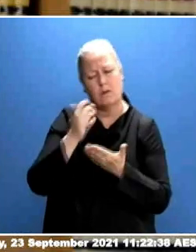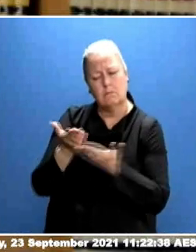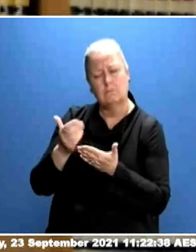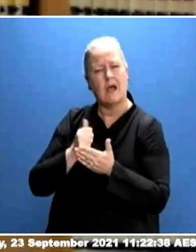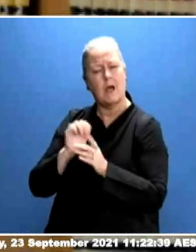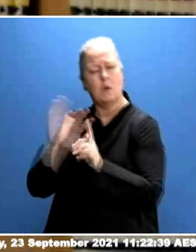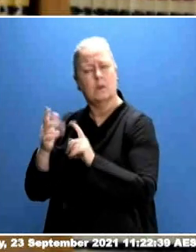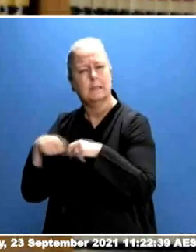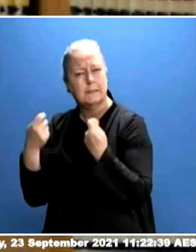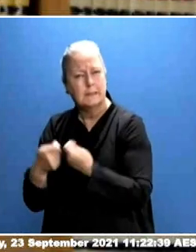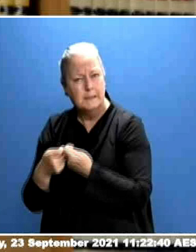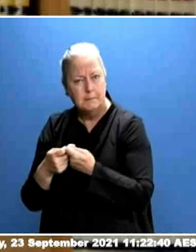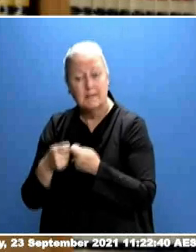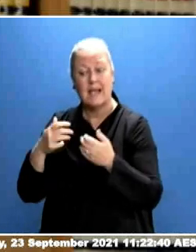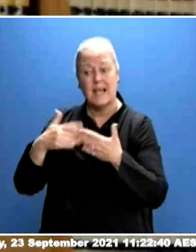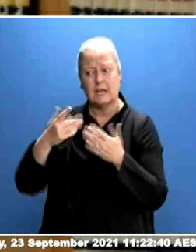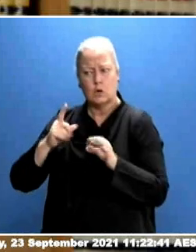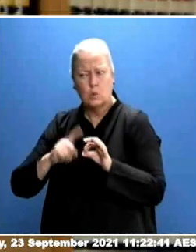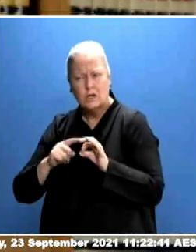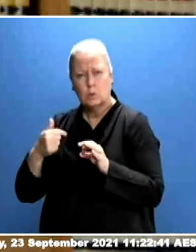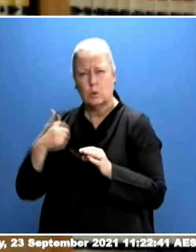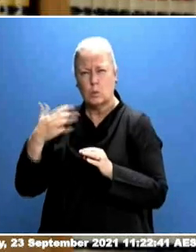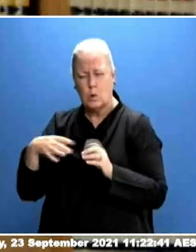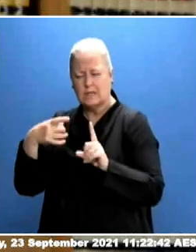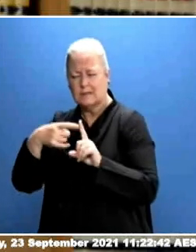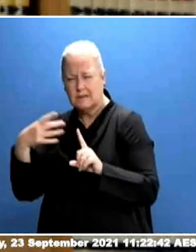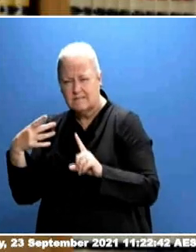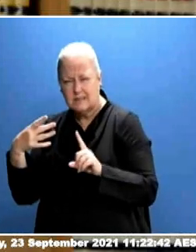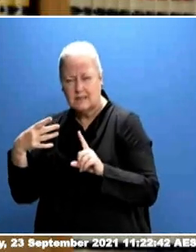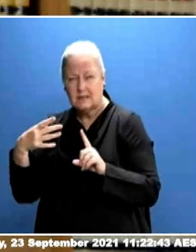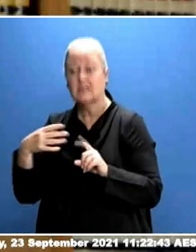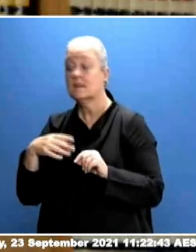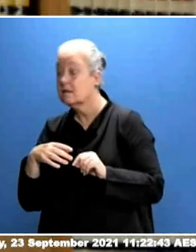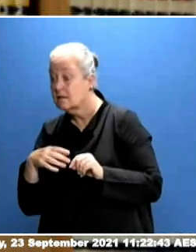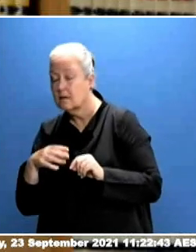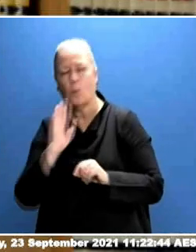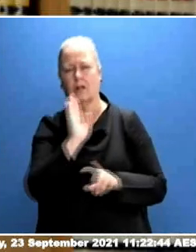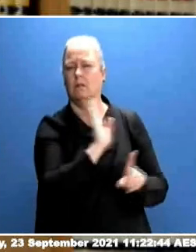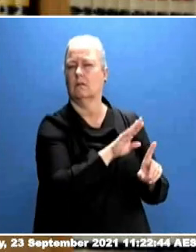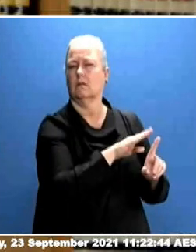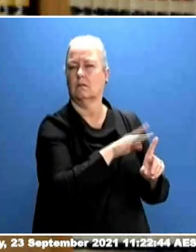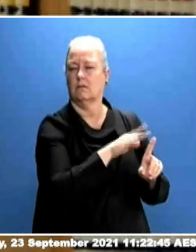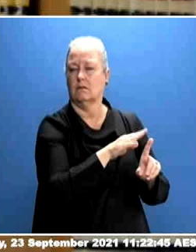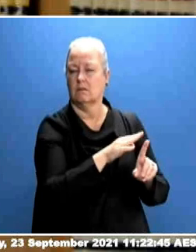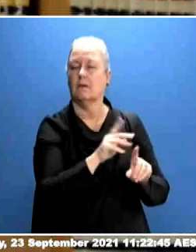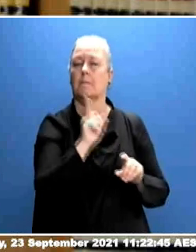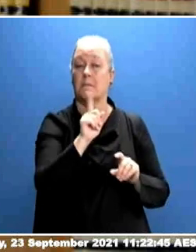or answer any specific questions that we have in relation to that field. However, that psychiatrist does not provide assessment